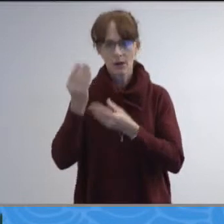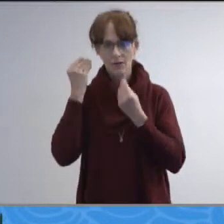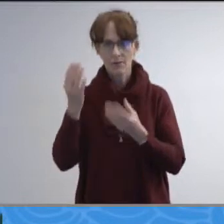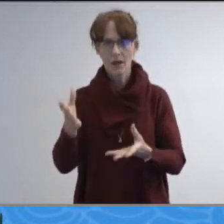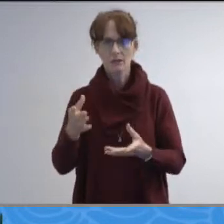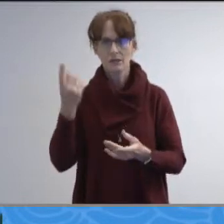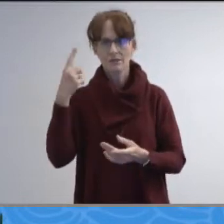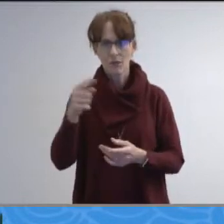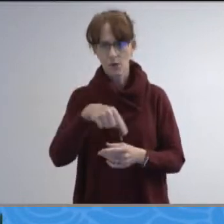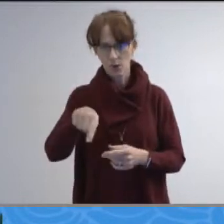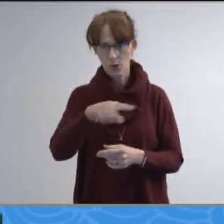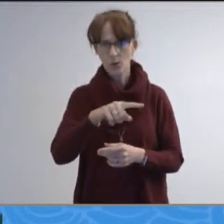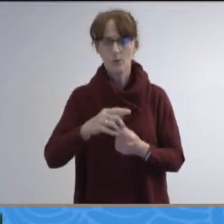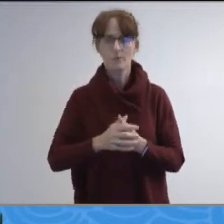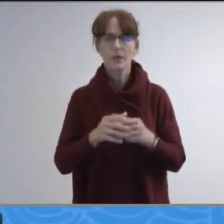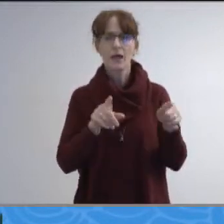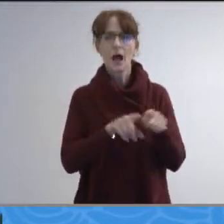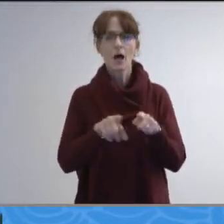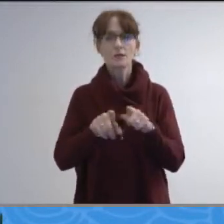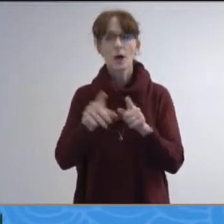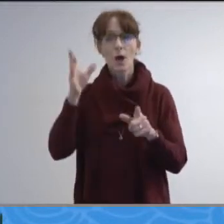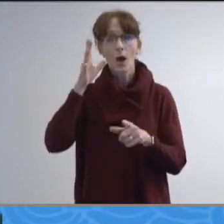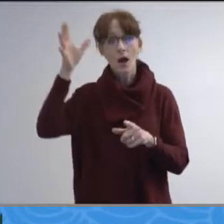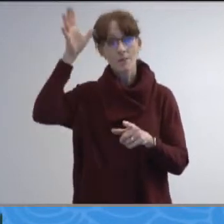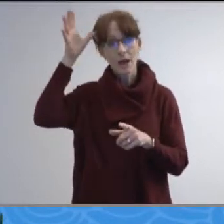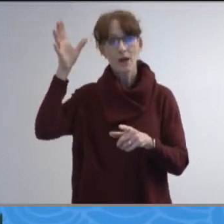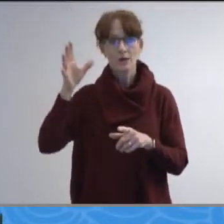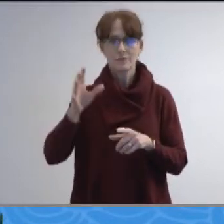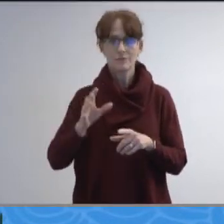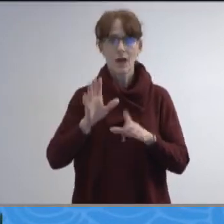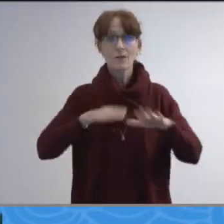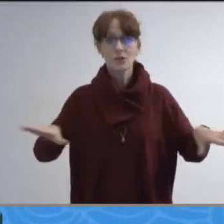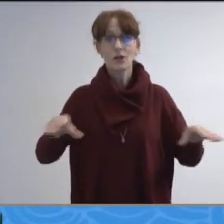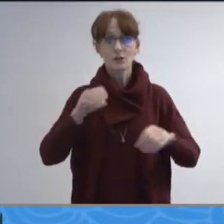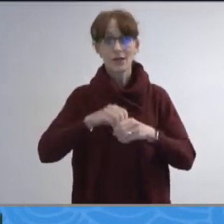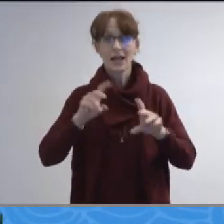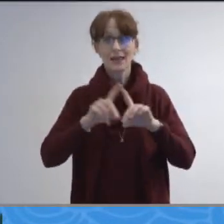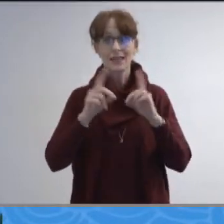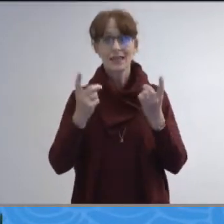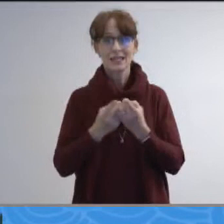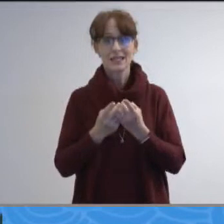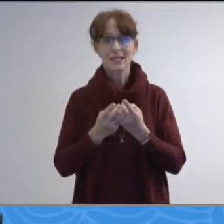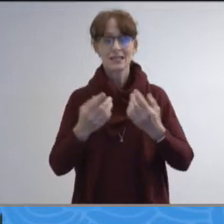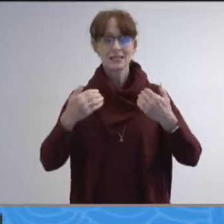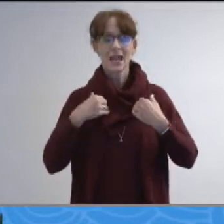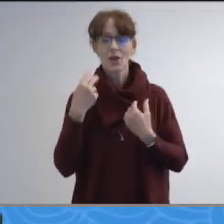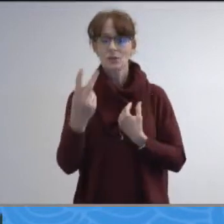And she also is a parent of children in the district. So she's wearing two hats today.